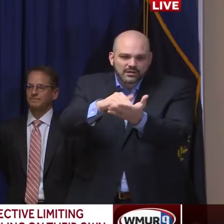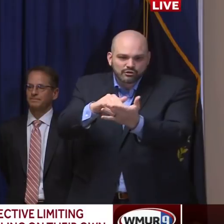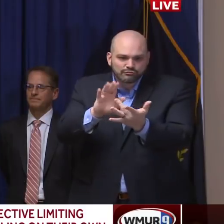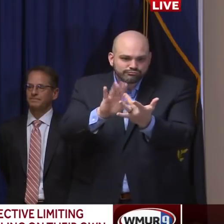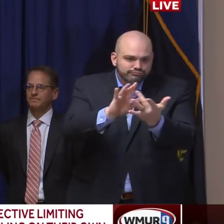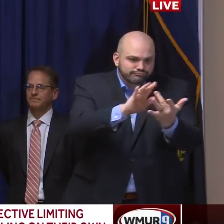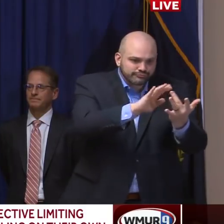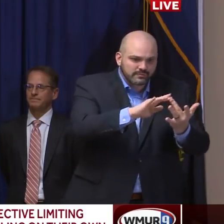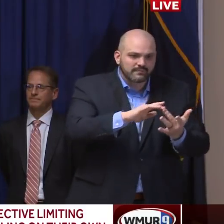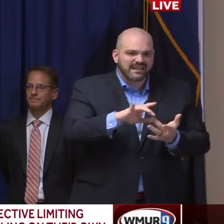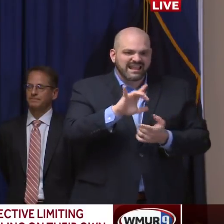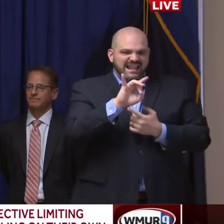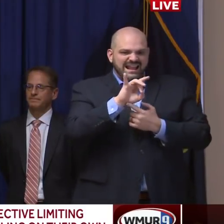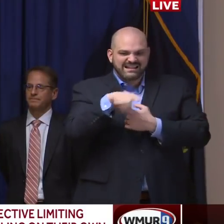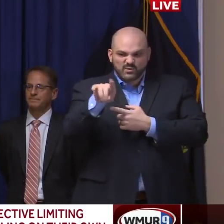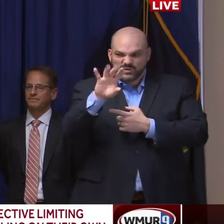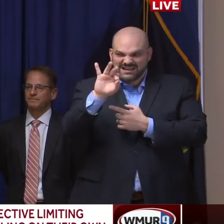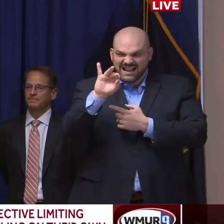WE REACHED OUT TO CONFERENCE CENTERS.